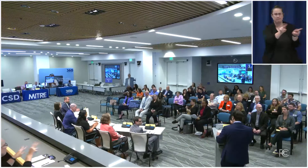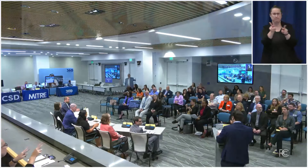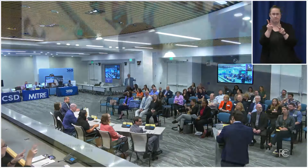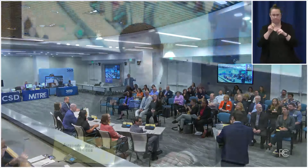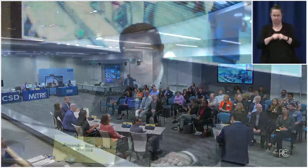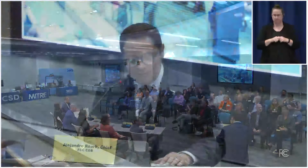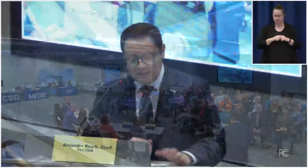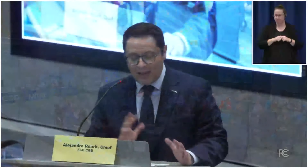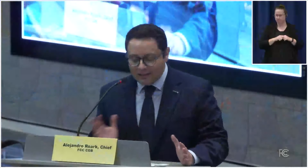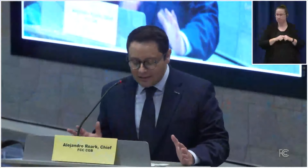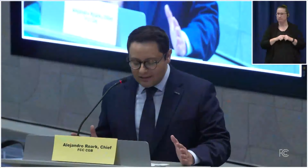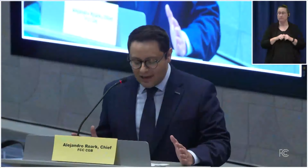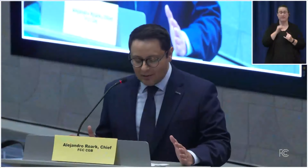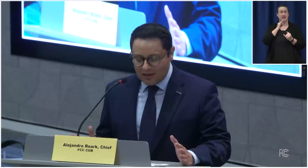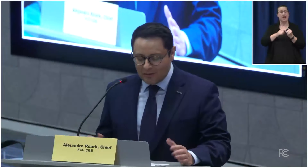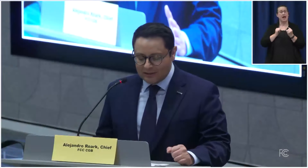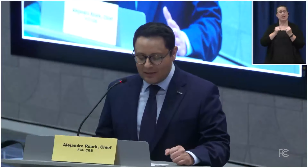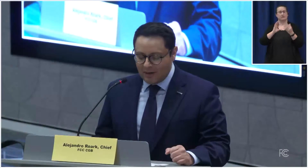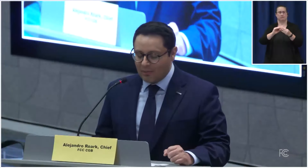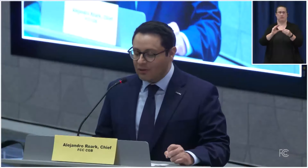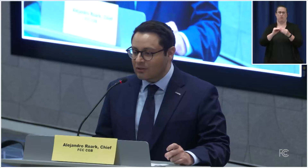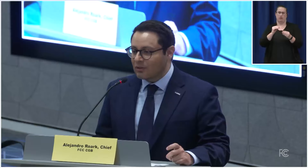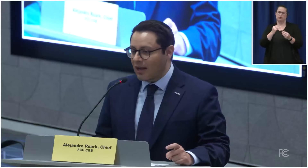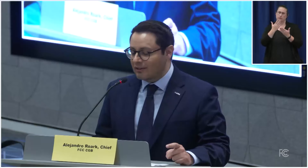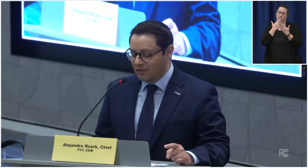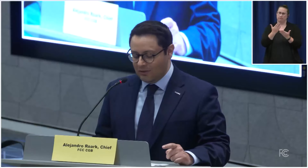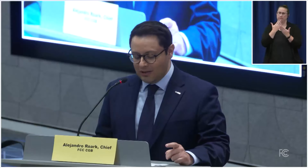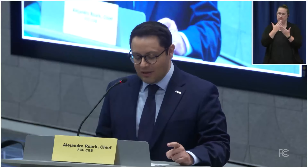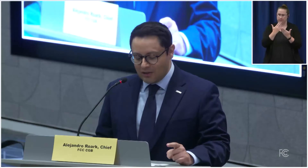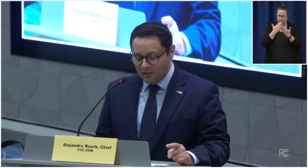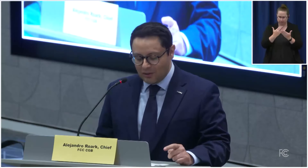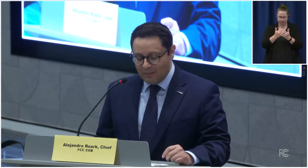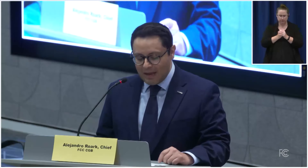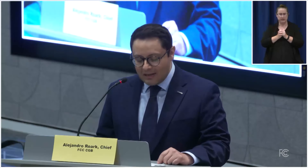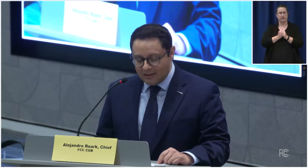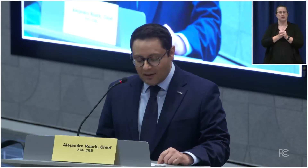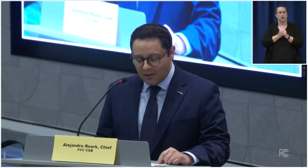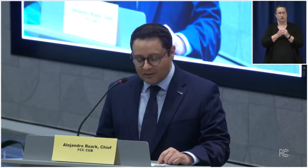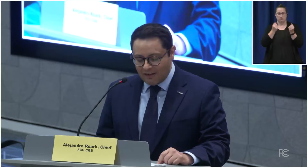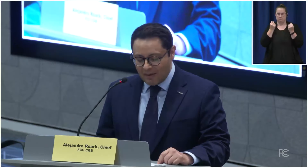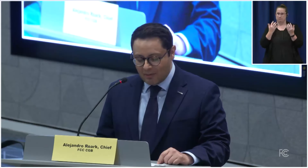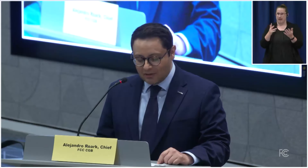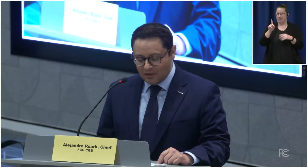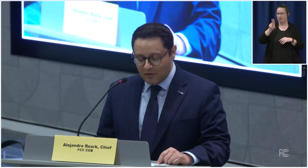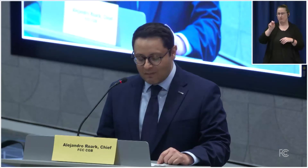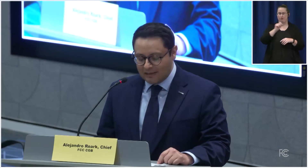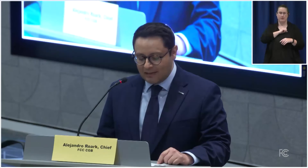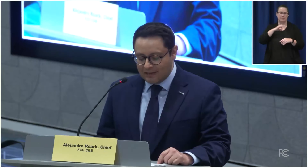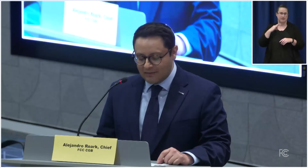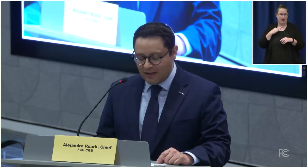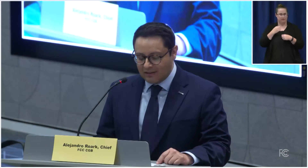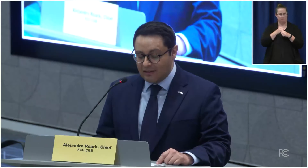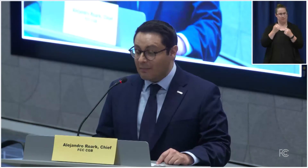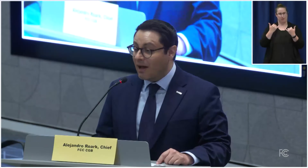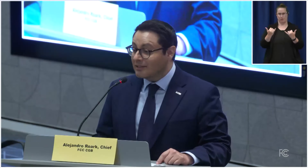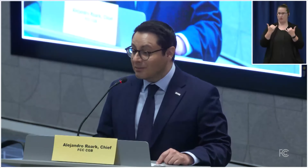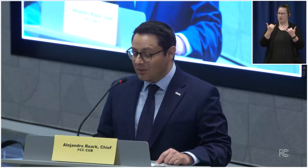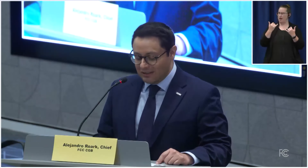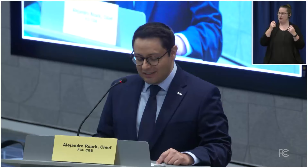EXHIBITORS WILL BE AVAILABLE O'CLOCK PLEASE TAKE A MOMENT TO EXPLORE AT YOUR OWN PACE AND LASTLY I WOULD LIKE TO